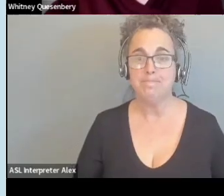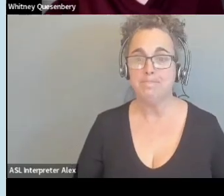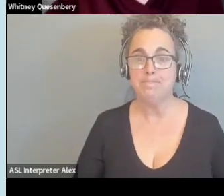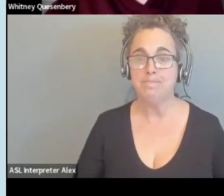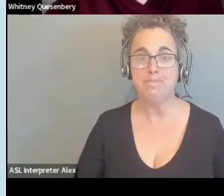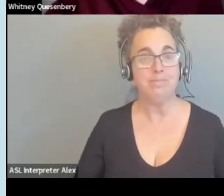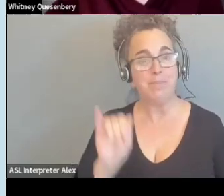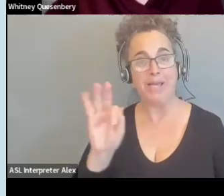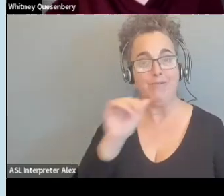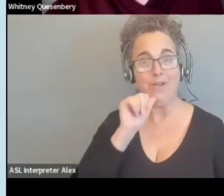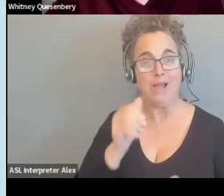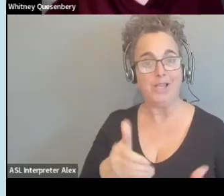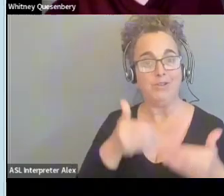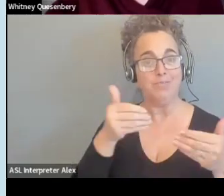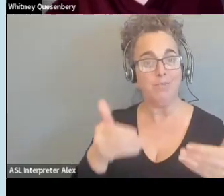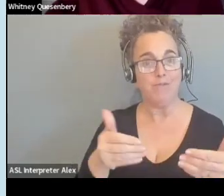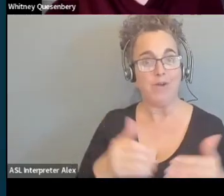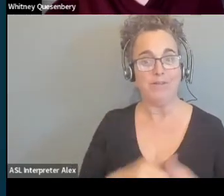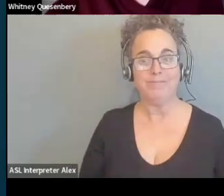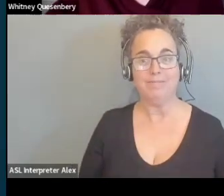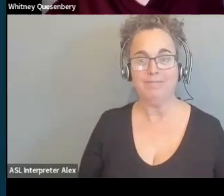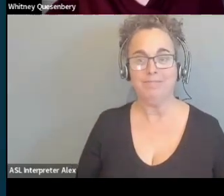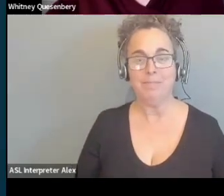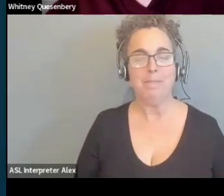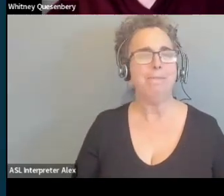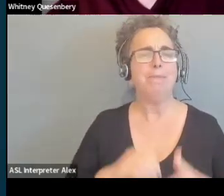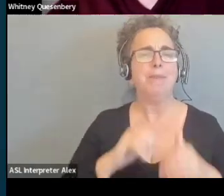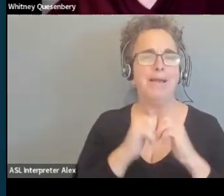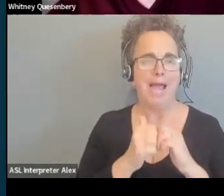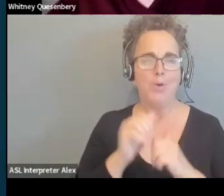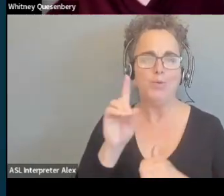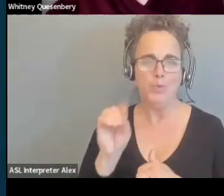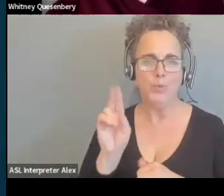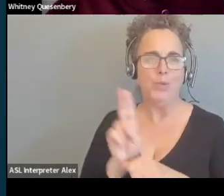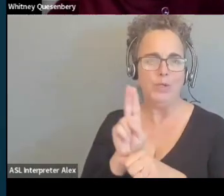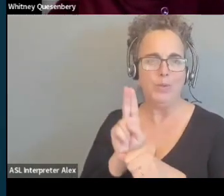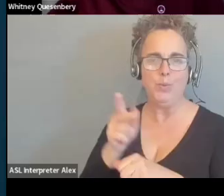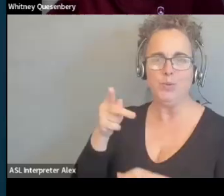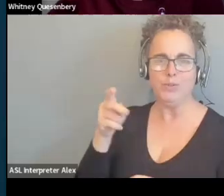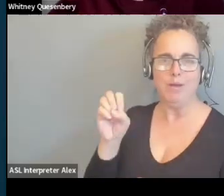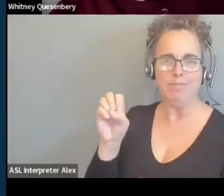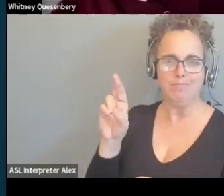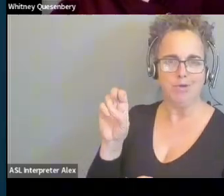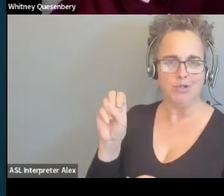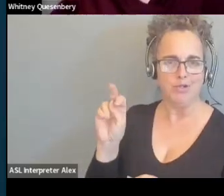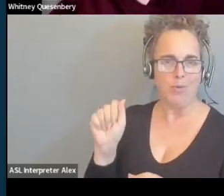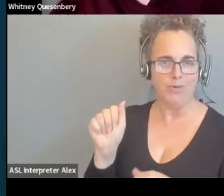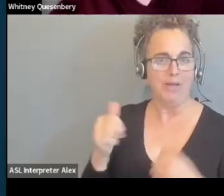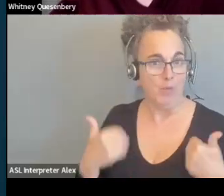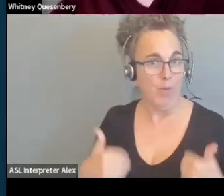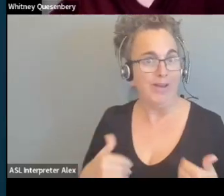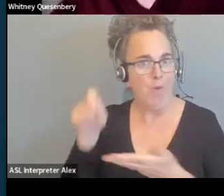If not, let's move on to how do we use personas? Because having written them, we have to do something with them.